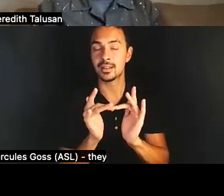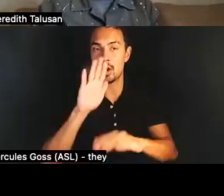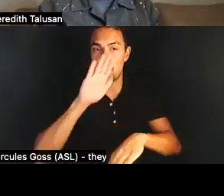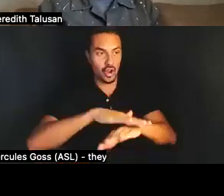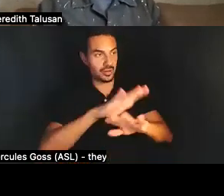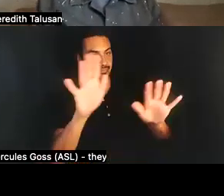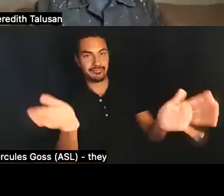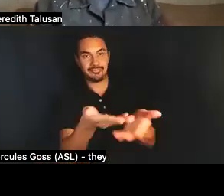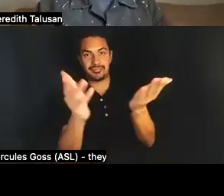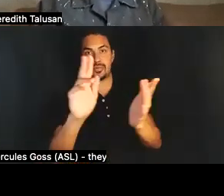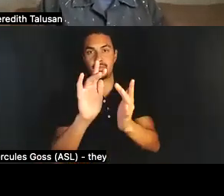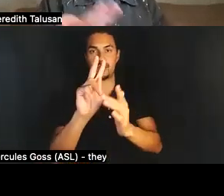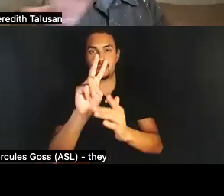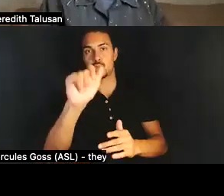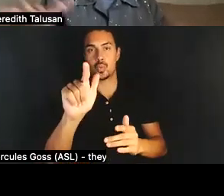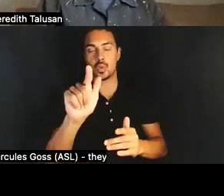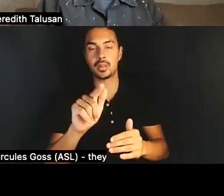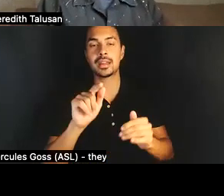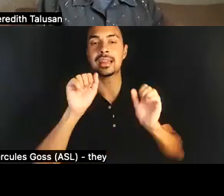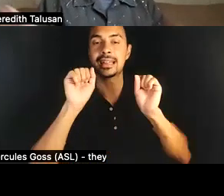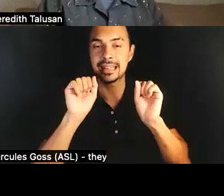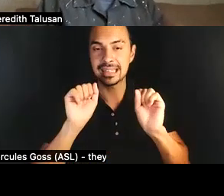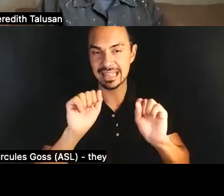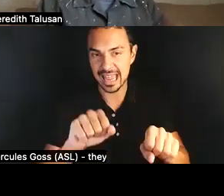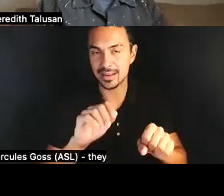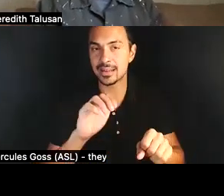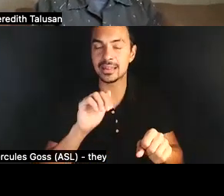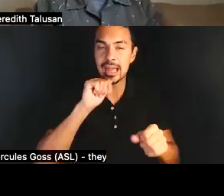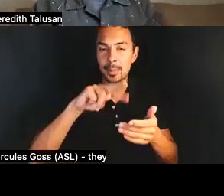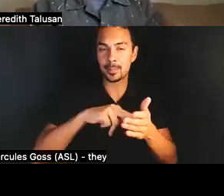isn't necessarily just about building a large following though it can be.